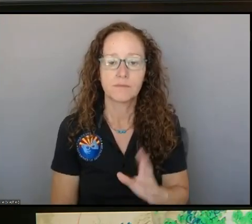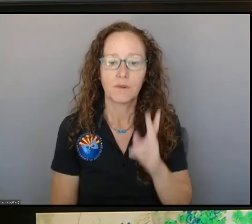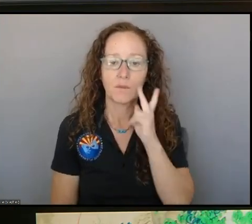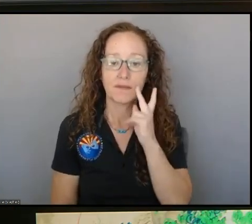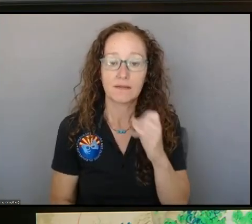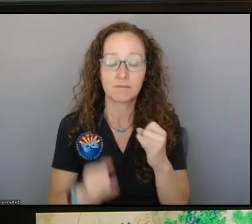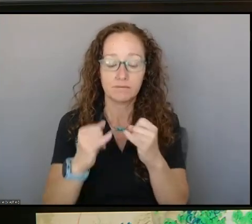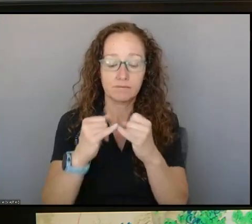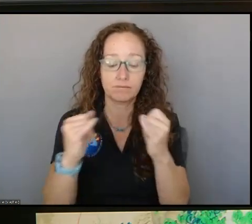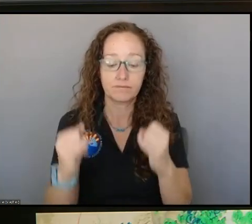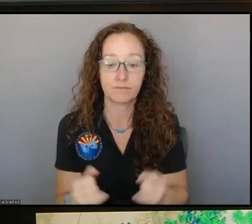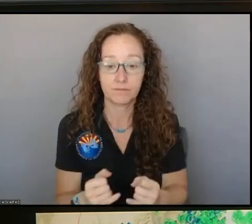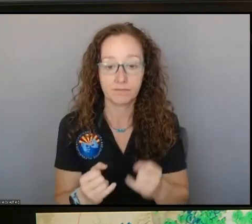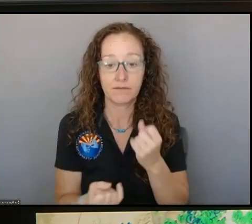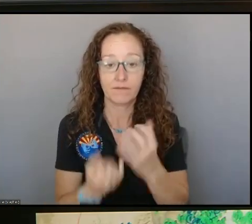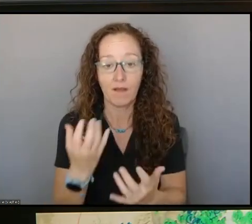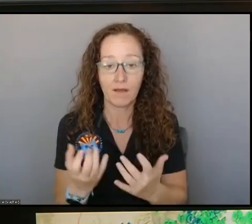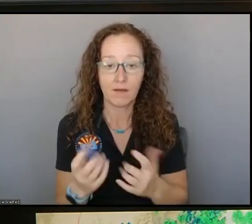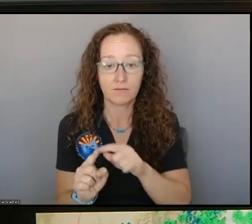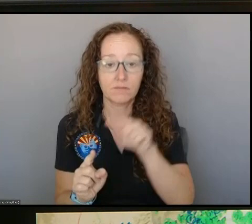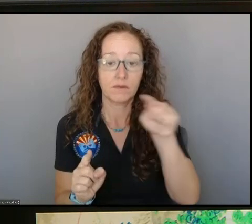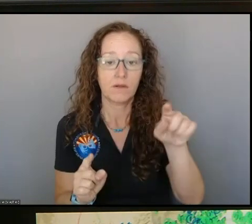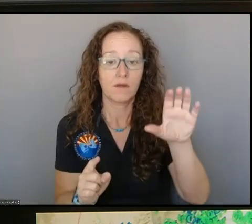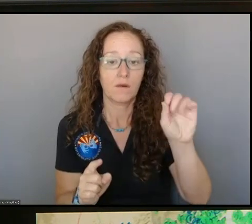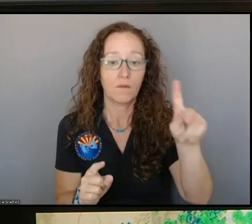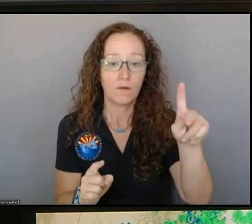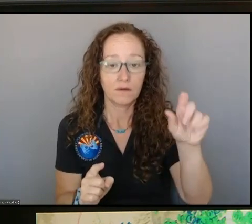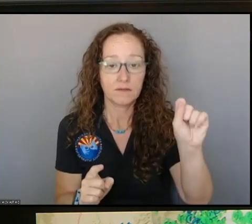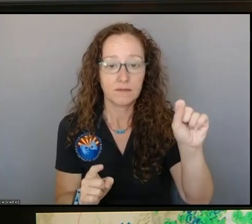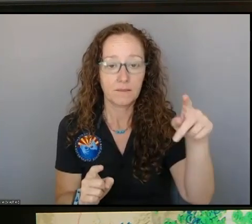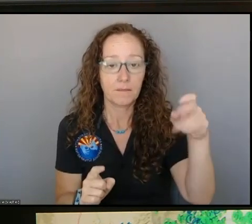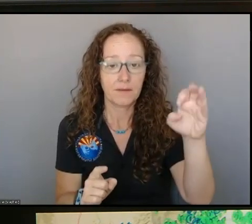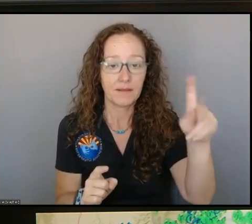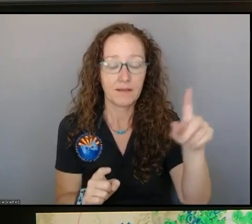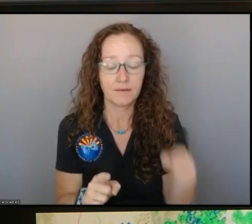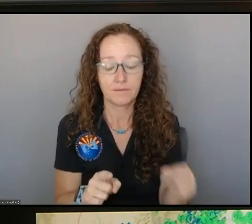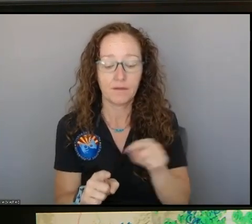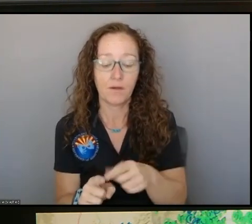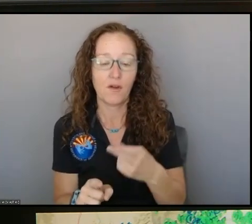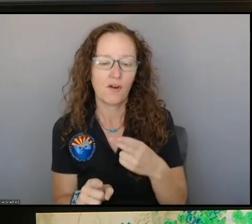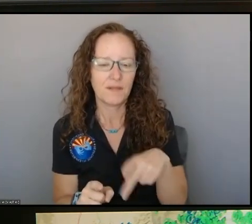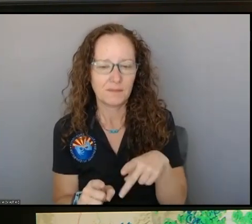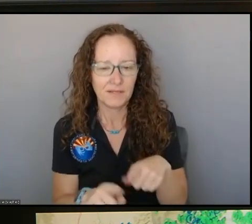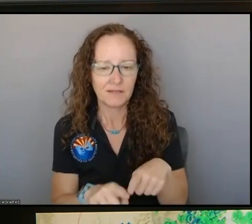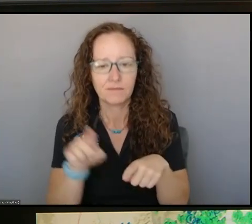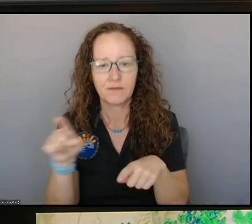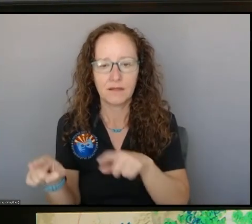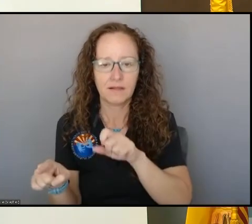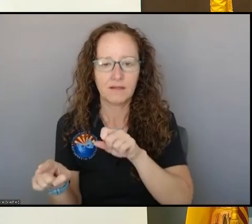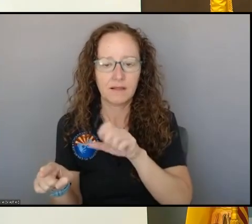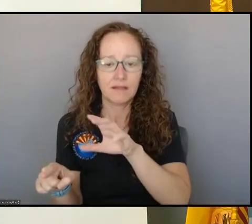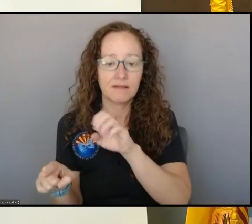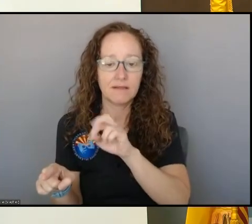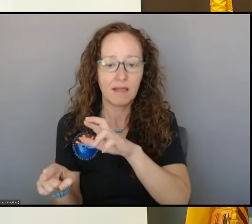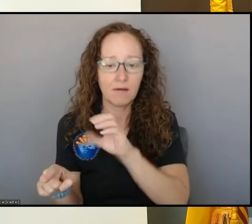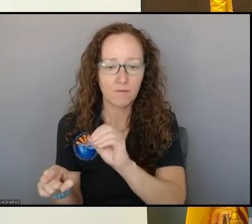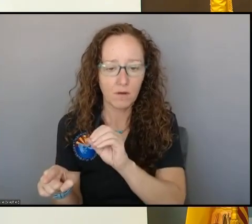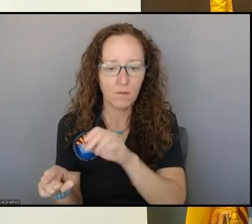This is the Cook Peak, the Hermits Peak, and then the Cerro Pelado fires across the area. And this is about 24 hours